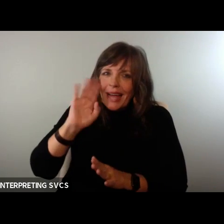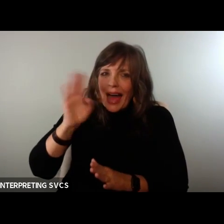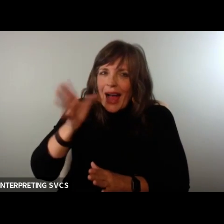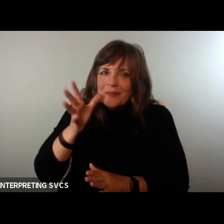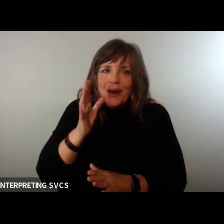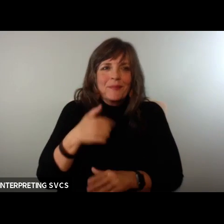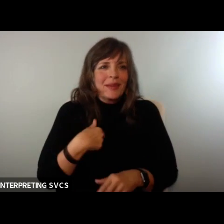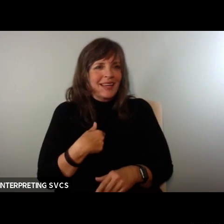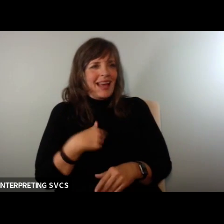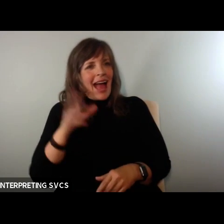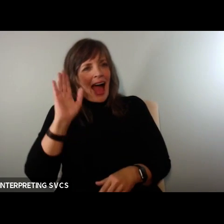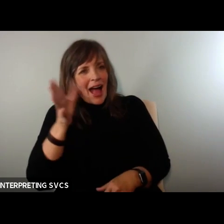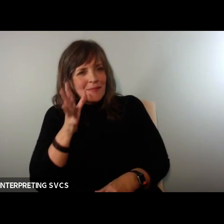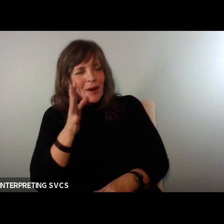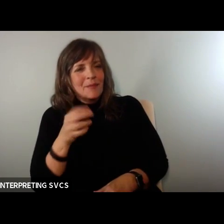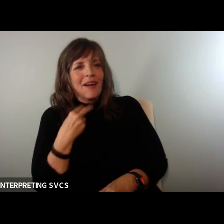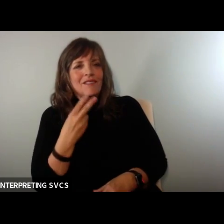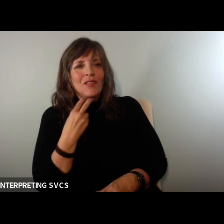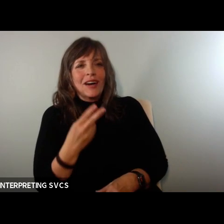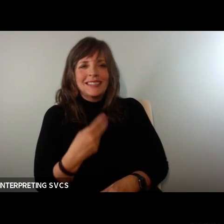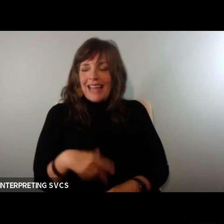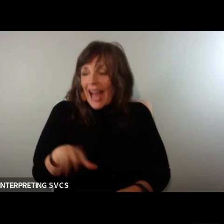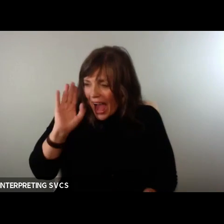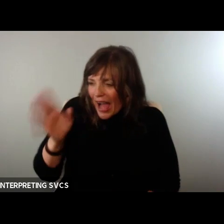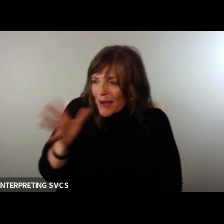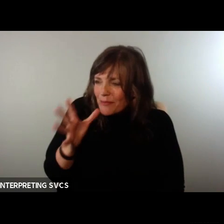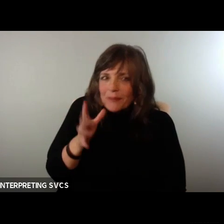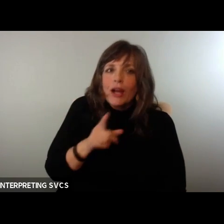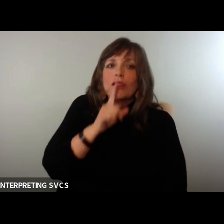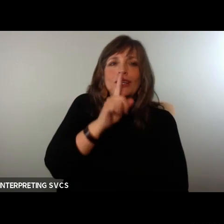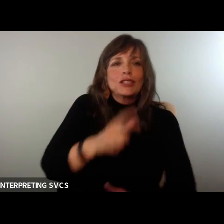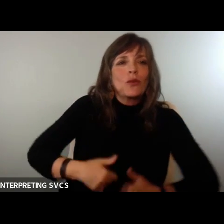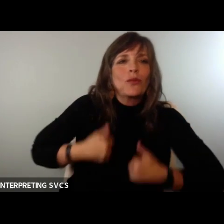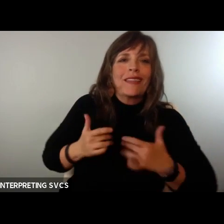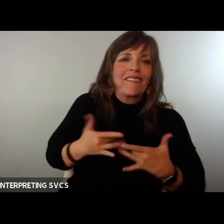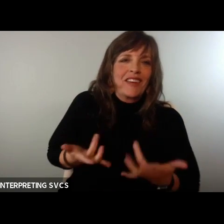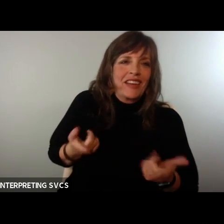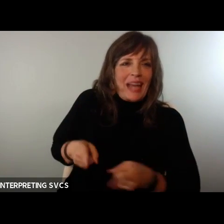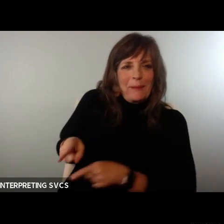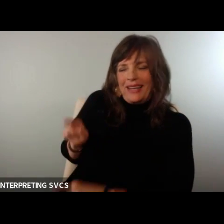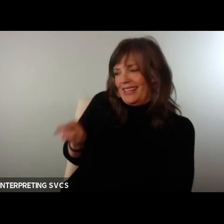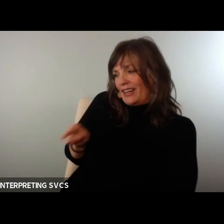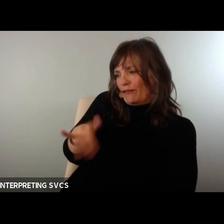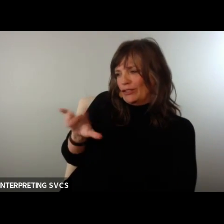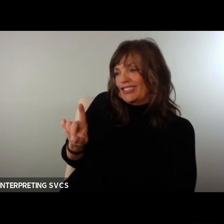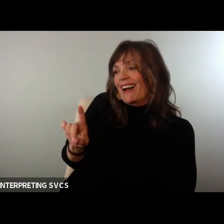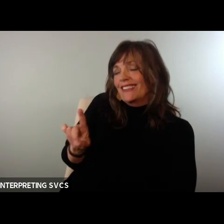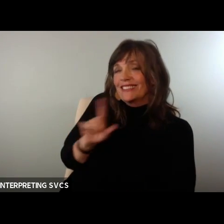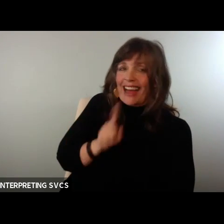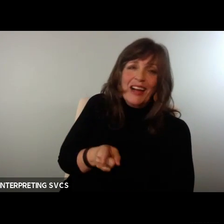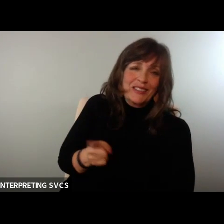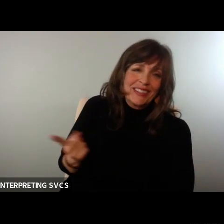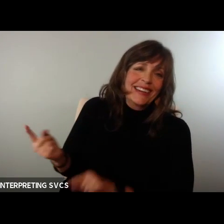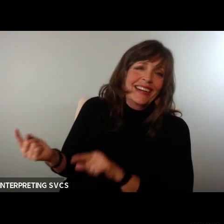Hi mommy, hi mommy. This is a real-life event. Your child actually coming. Supporting that.